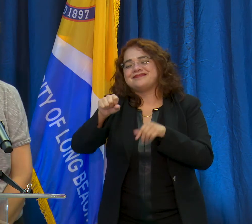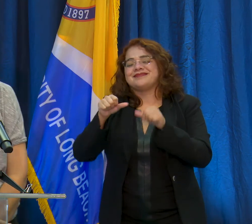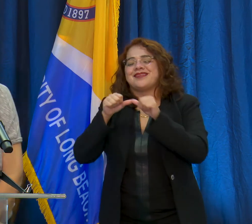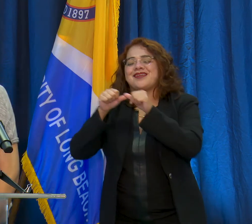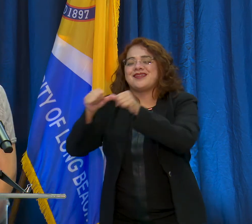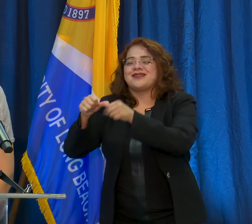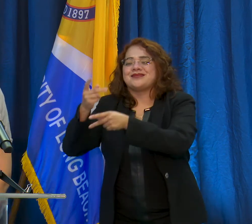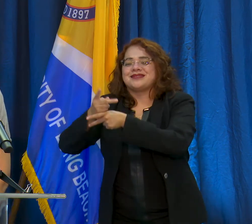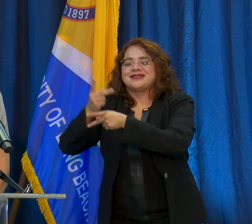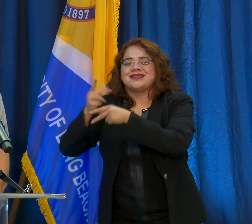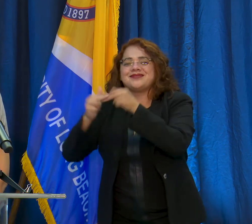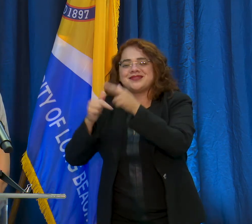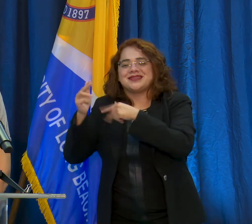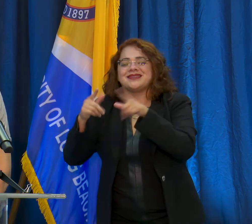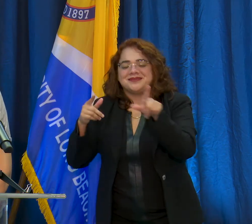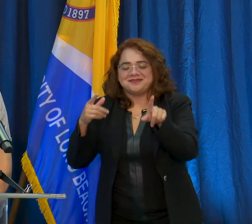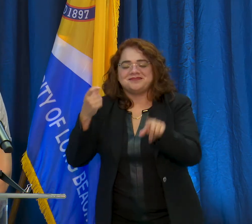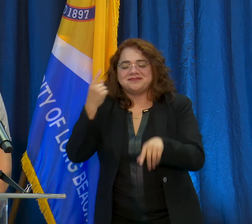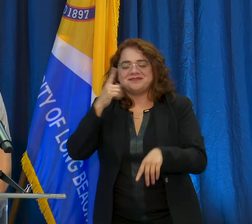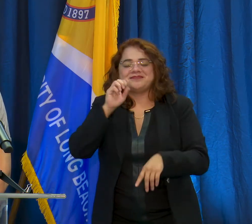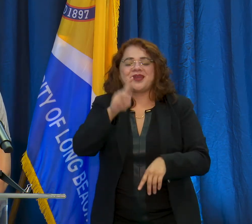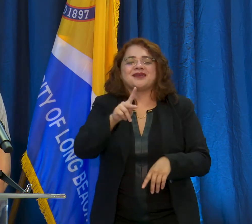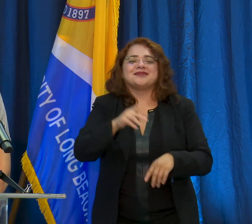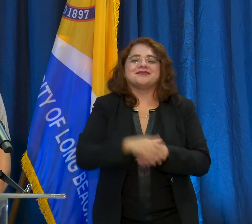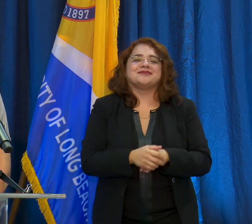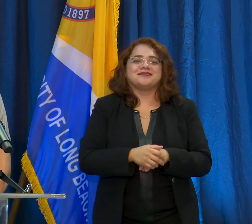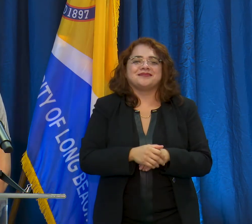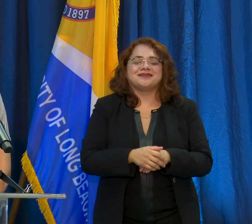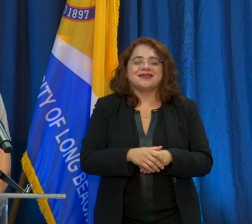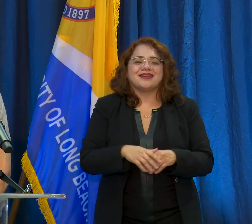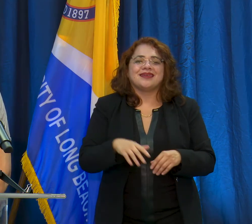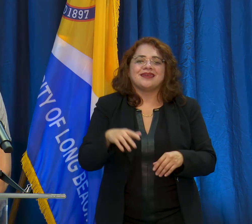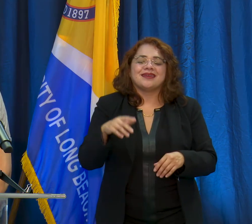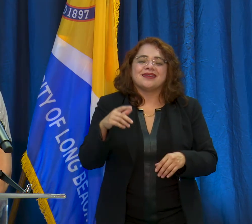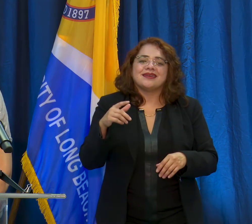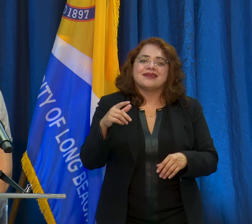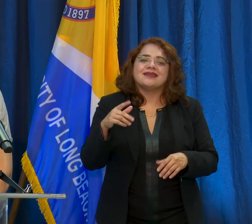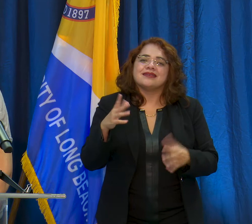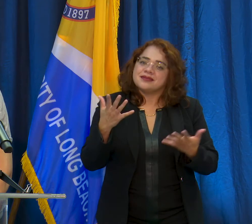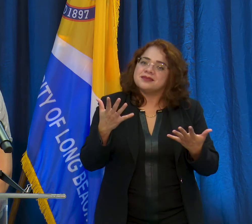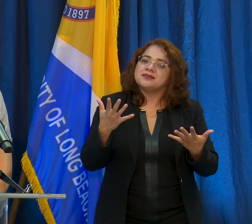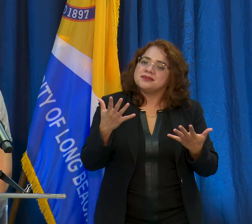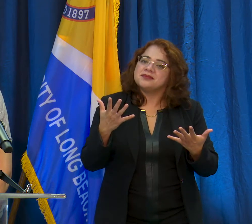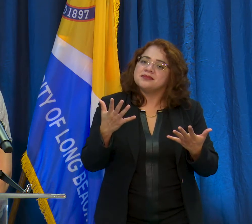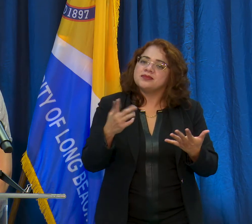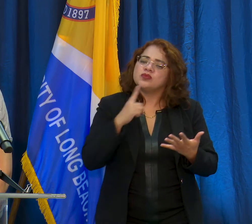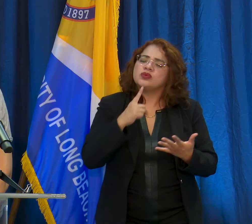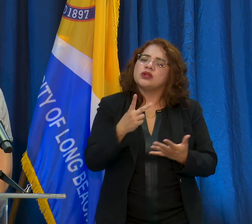So it's a little bit of both.